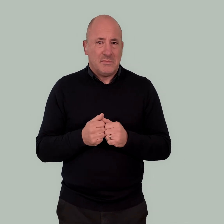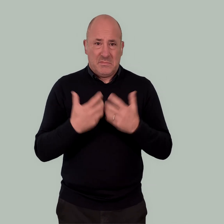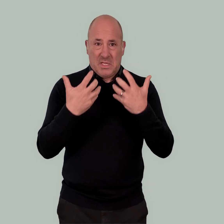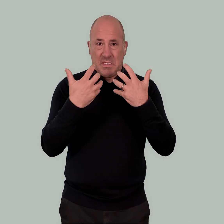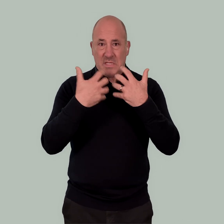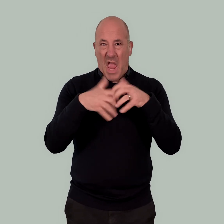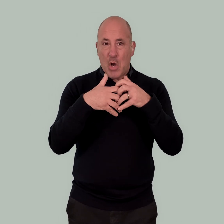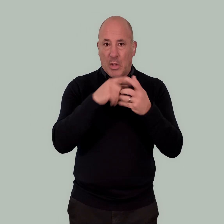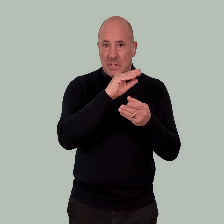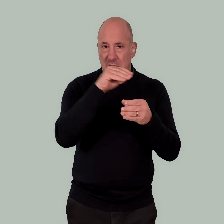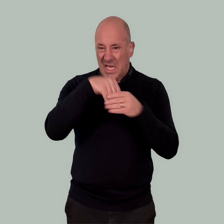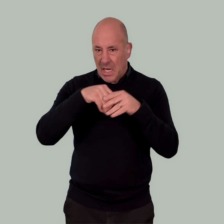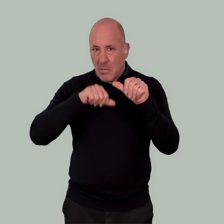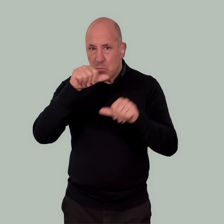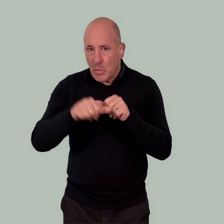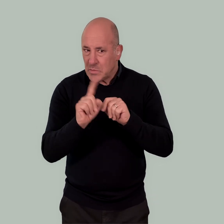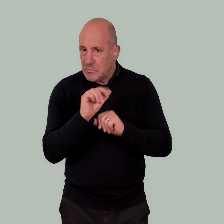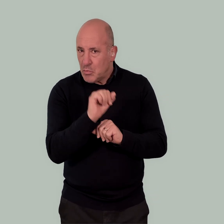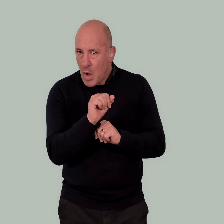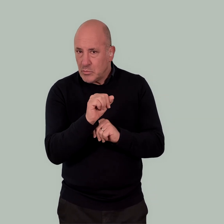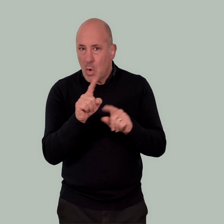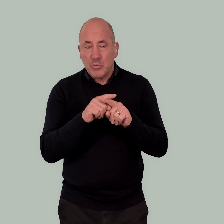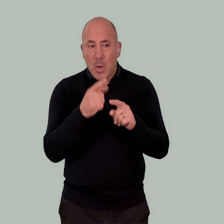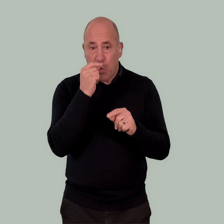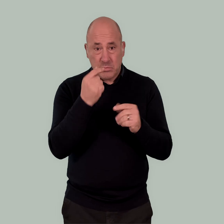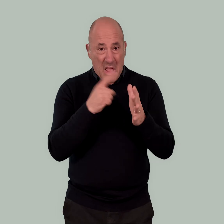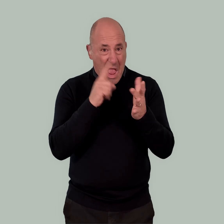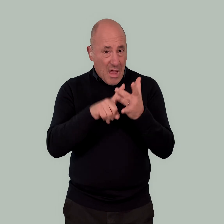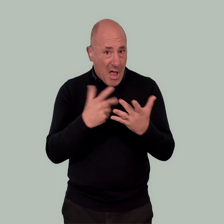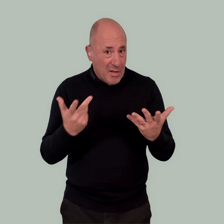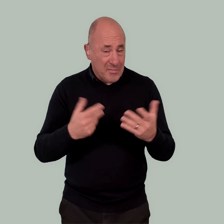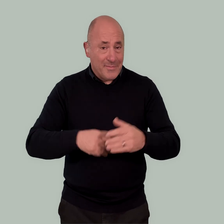The role of technology, including the potential use of AI, in the process.